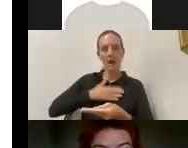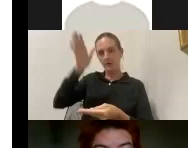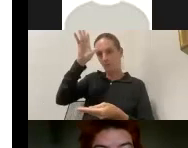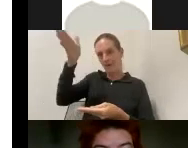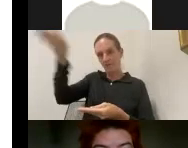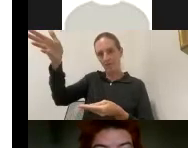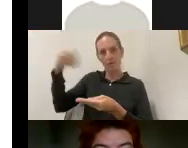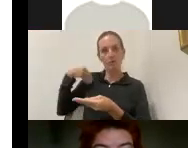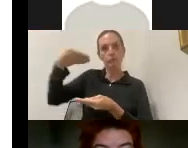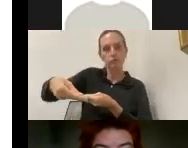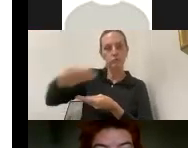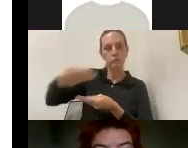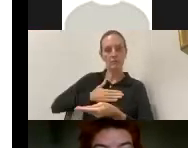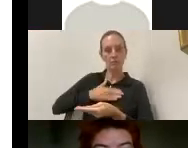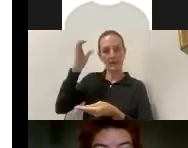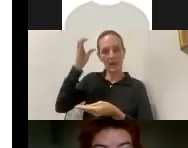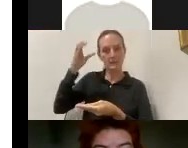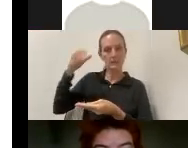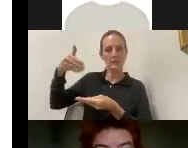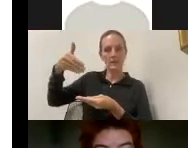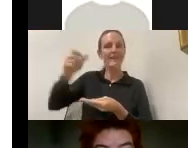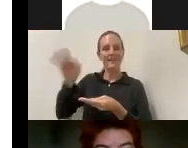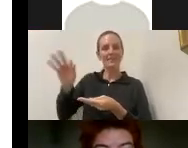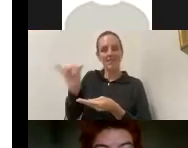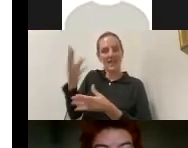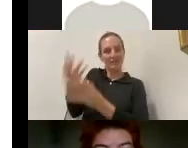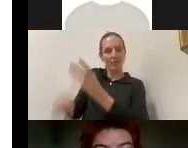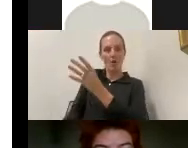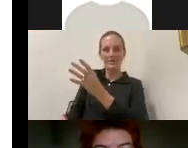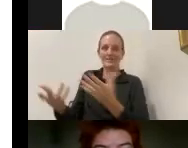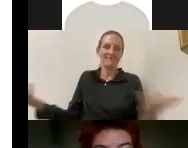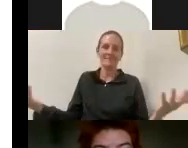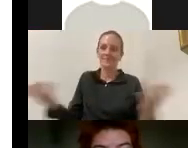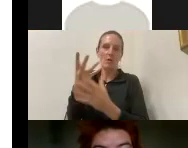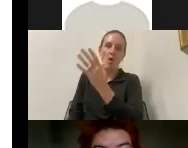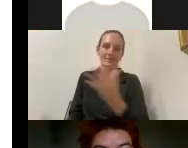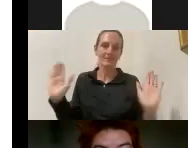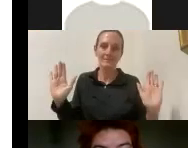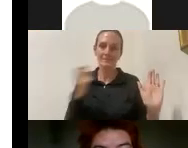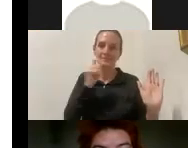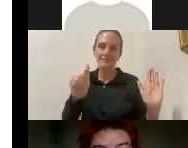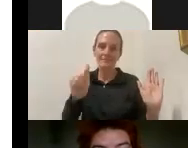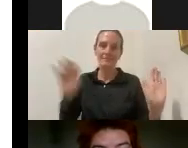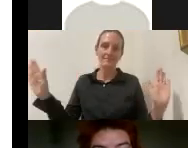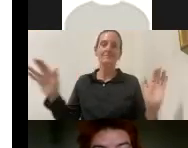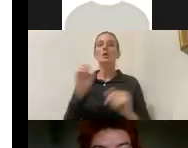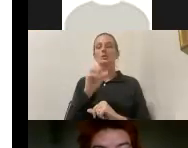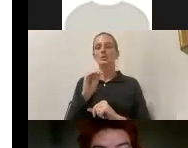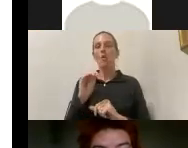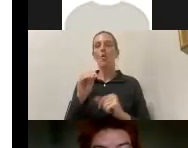that's just how it works and when you lose those things they're kind of just lost. With the introduction of logging into the community recently we've lost quite a few